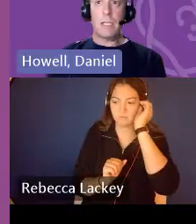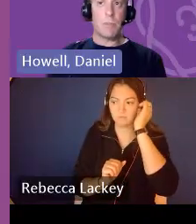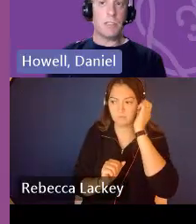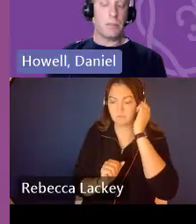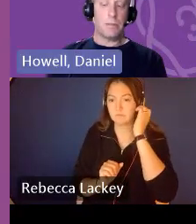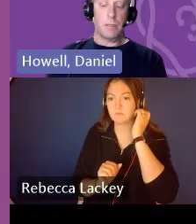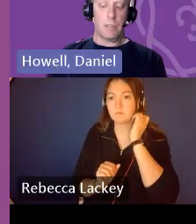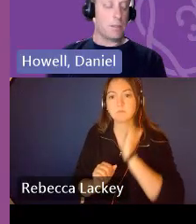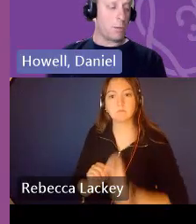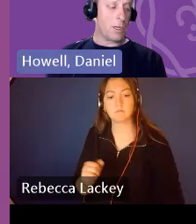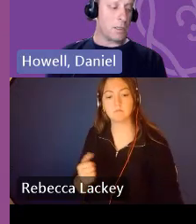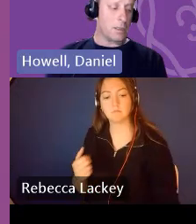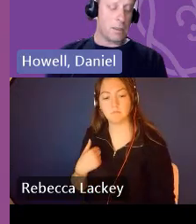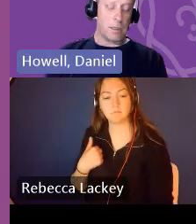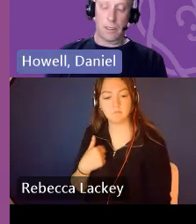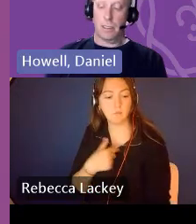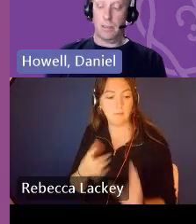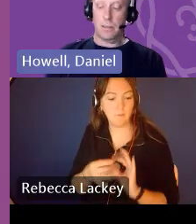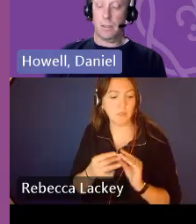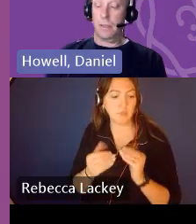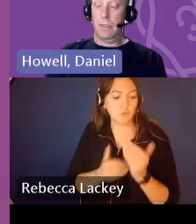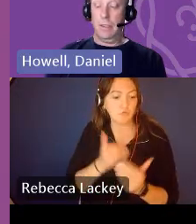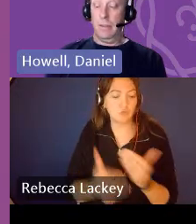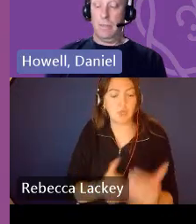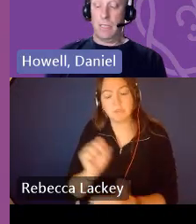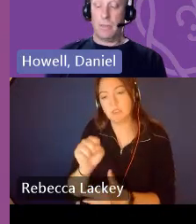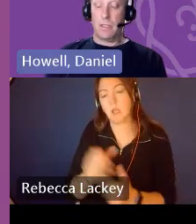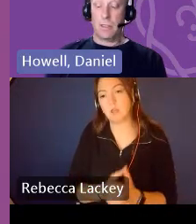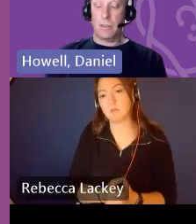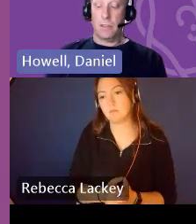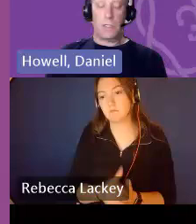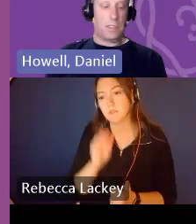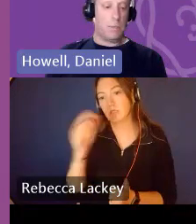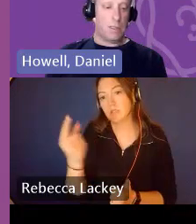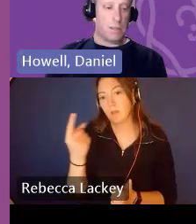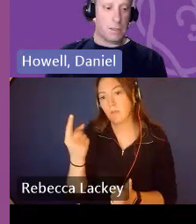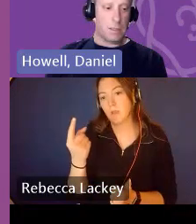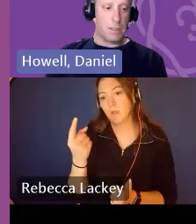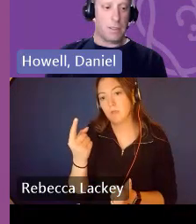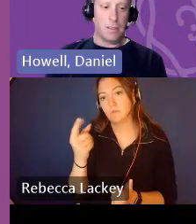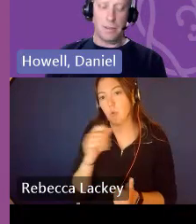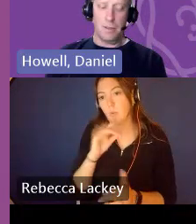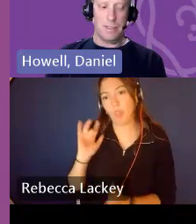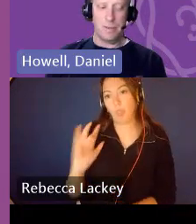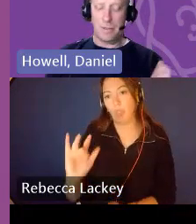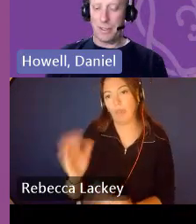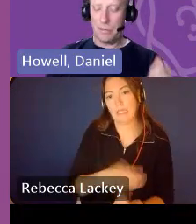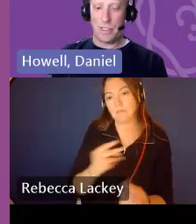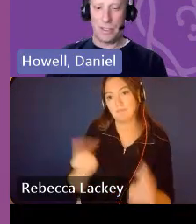We process again it's a not something that there's no easy button. There's not a you know click your